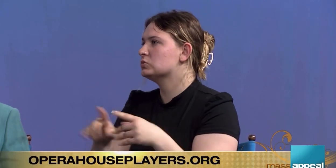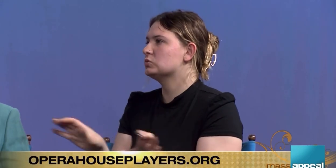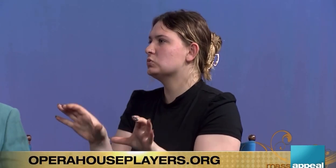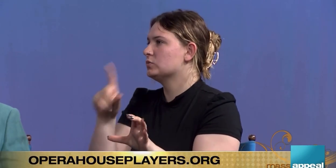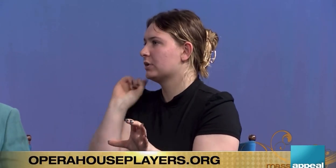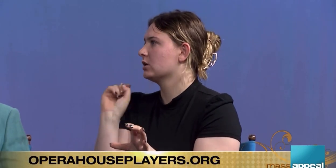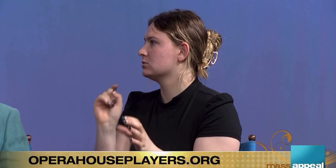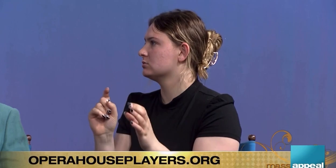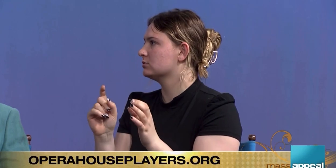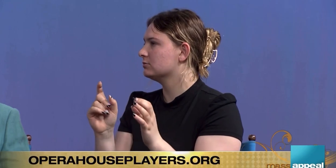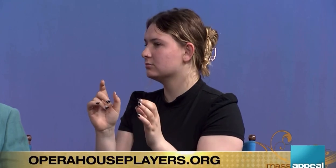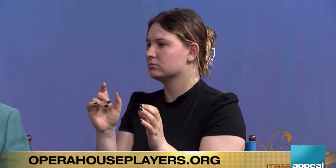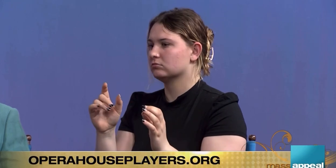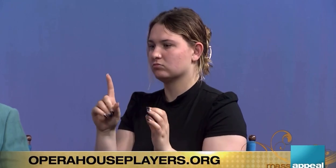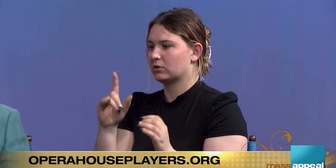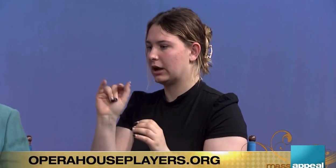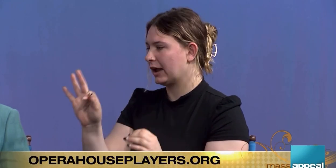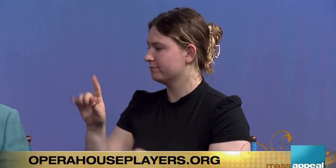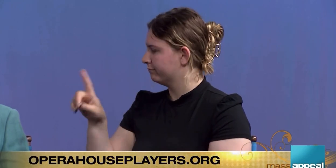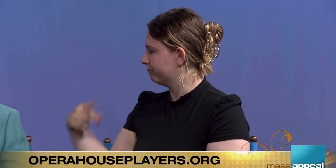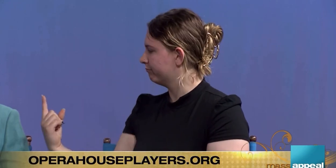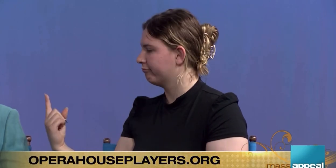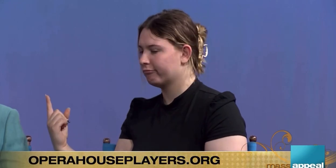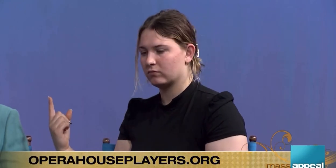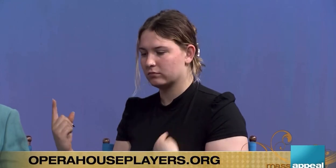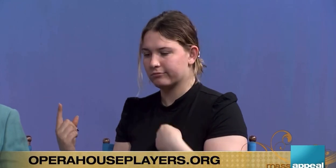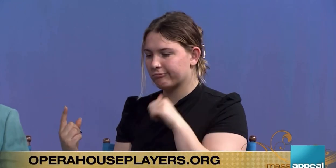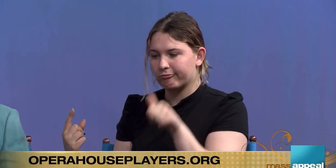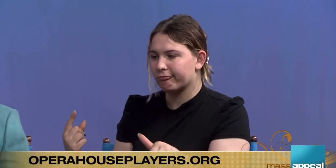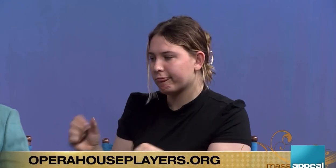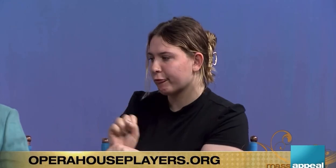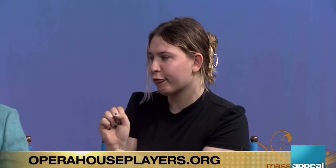for all the crucial things because everything needs to come together in the end.